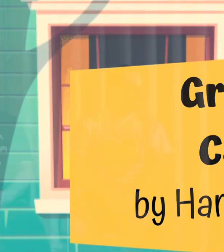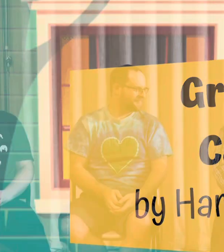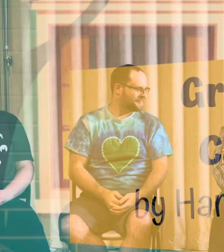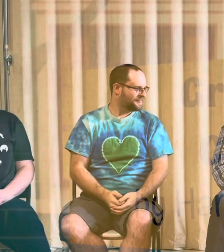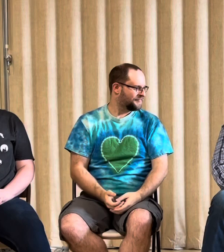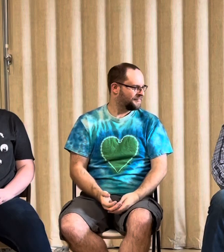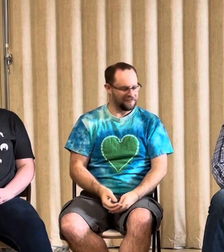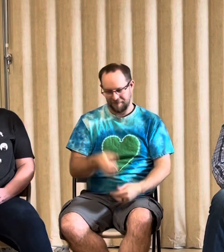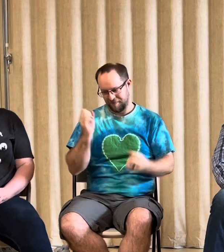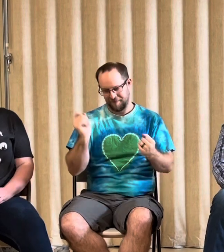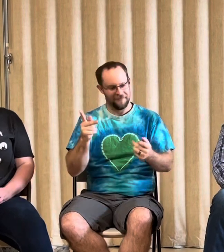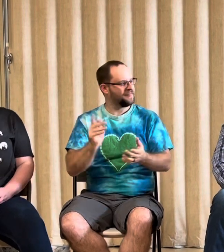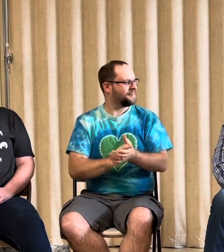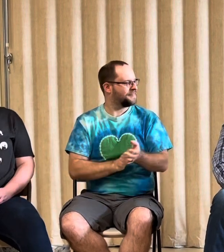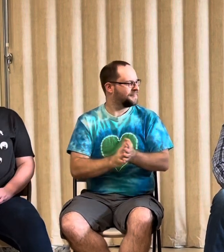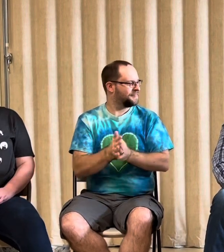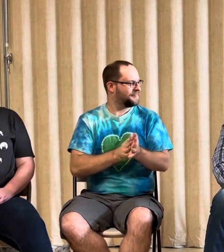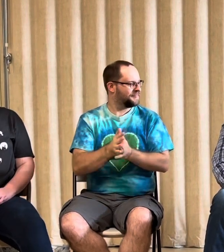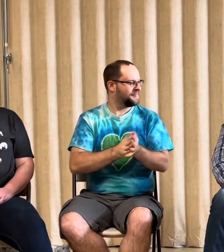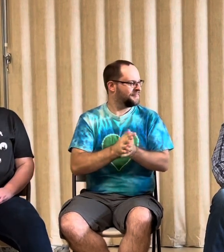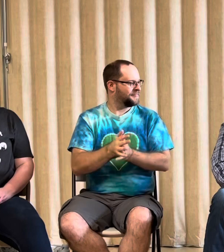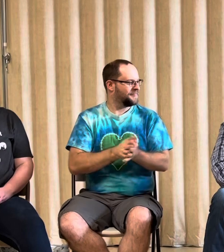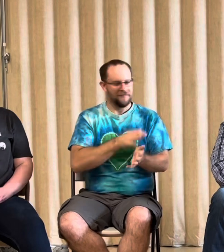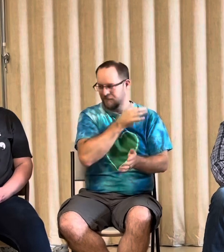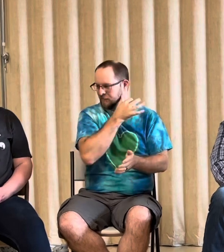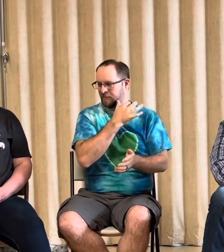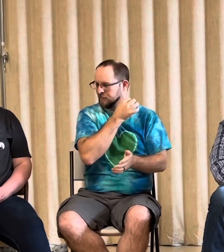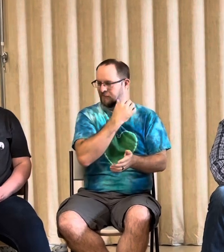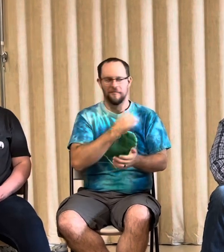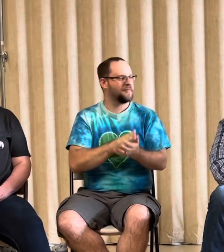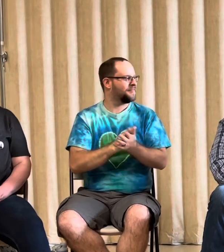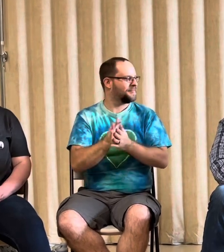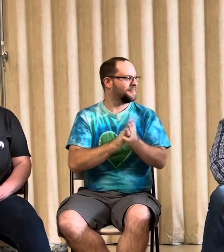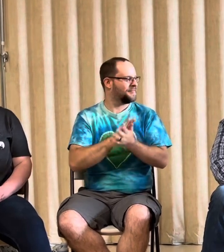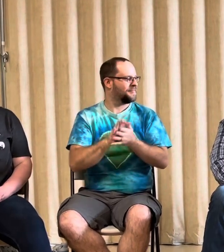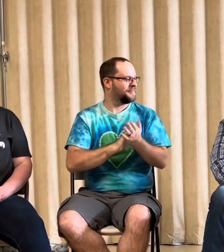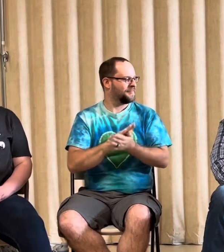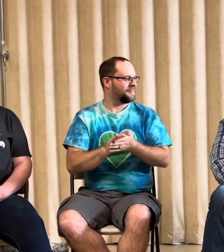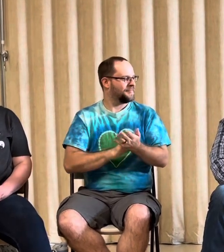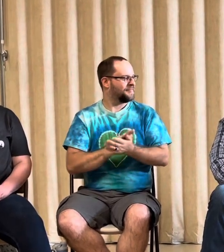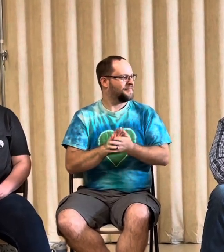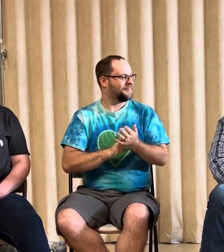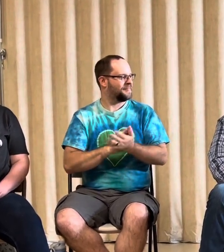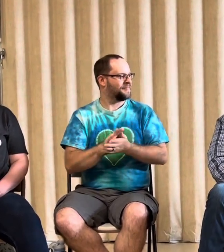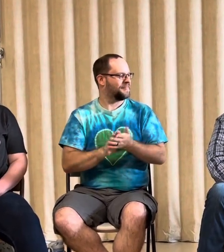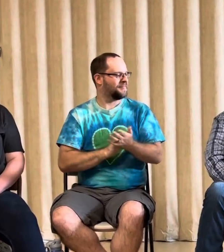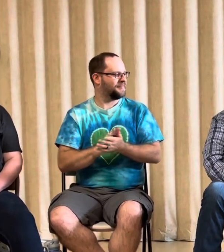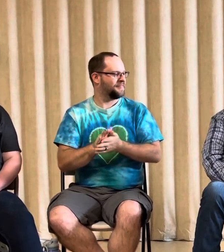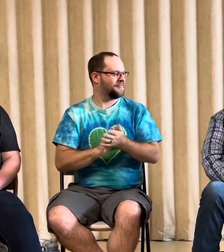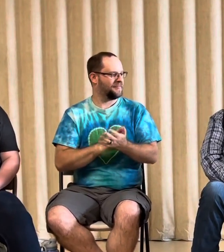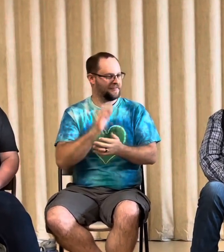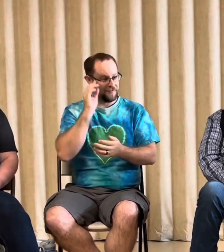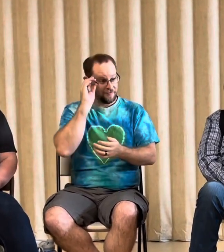All right! We've got one more book for you today, and that book is going to be read by none other then Mr. Buster, the Boat & RV Salesman.